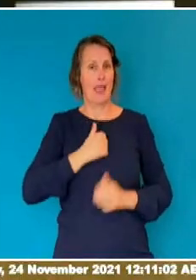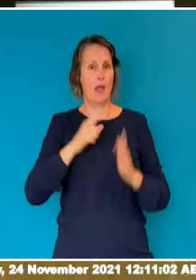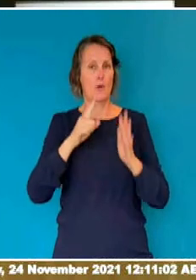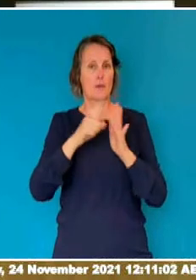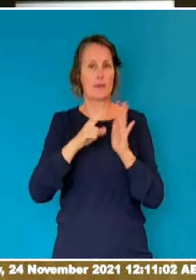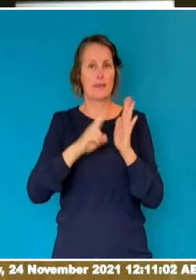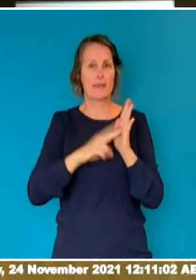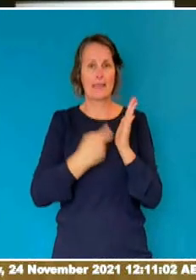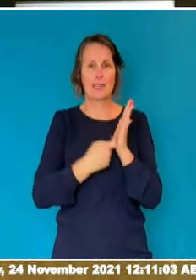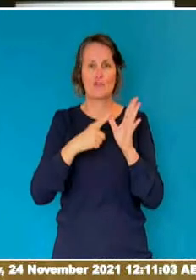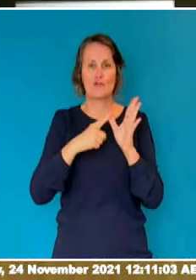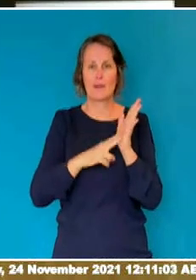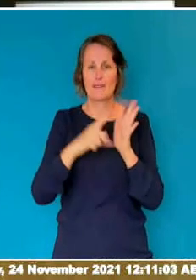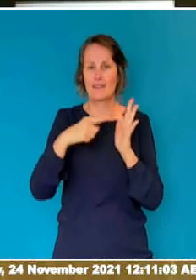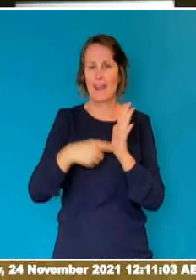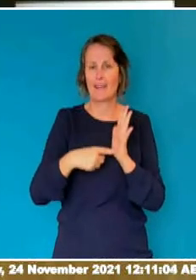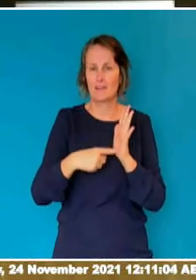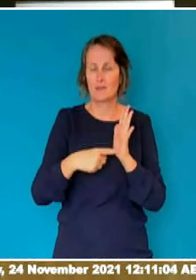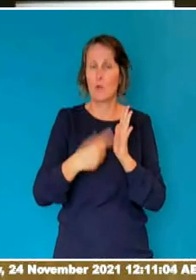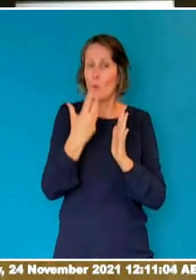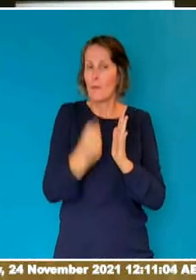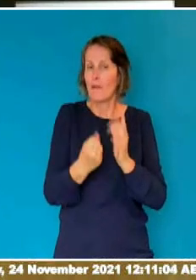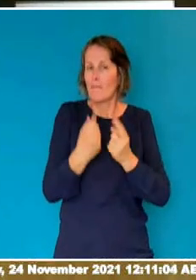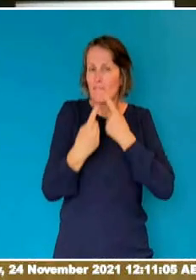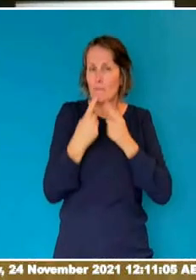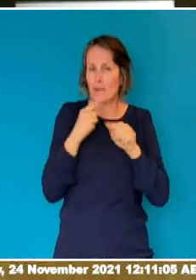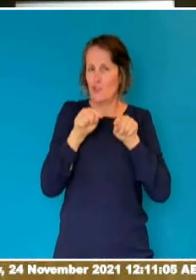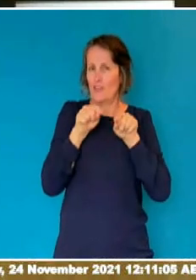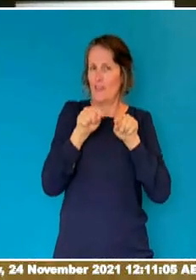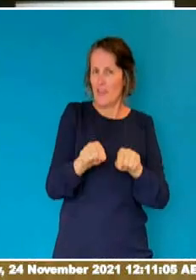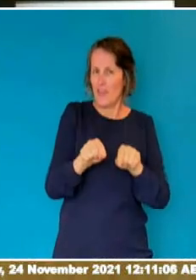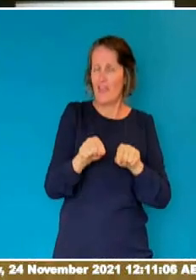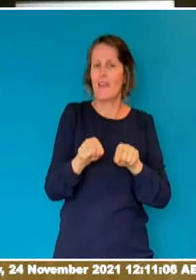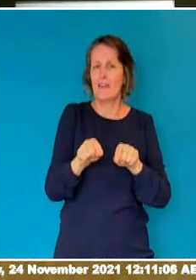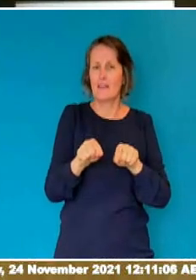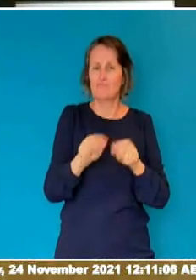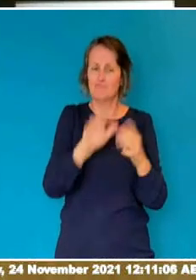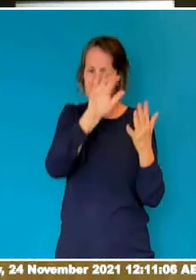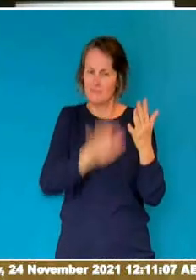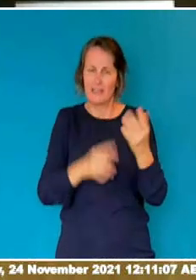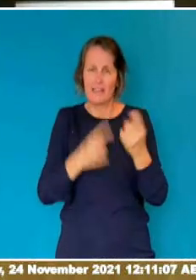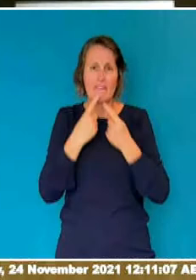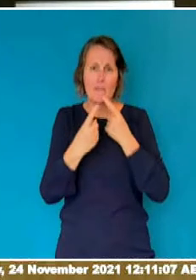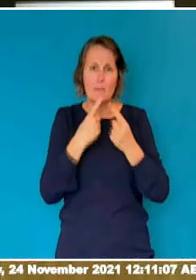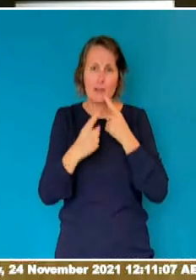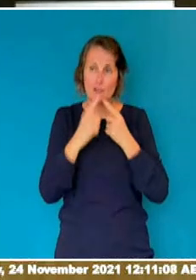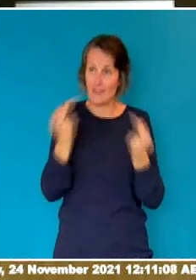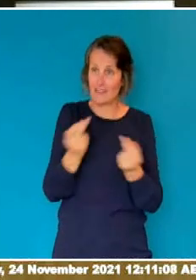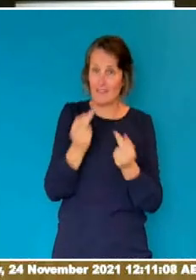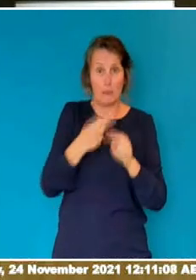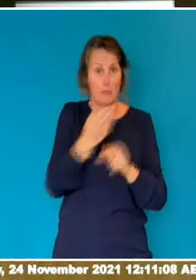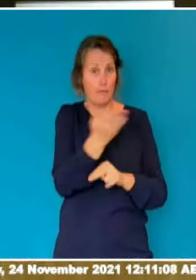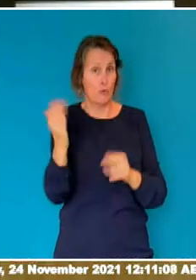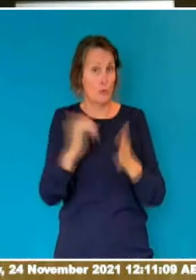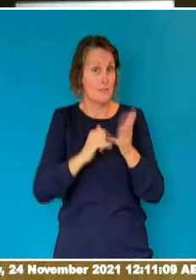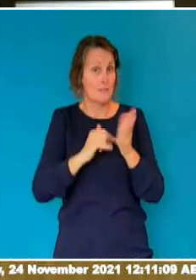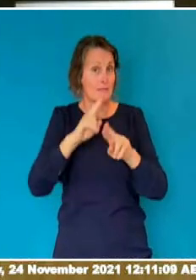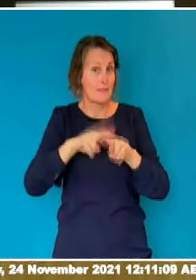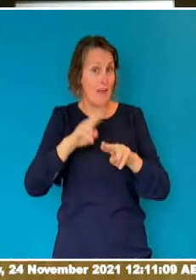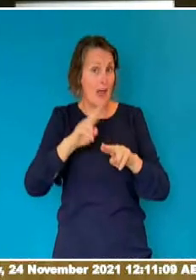of a Chief Executive instruction, it is the guidance material that we make available to our staff about reasonable adjustment processes.